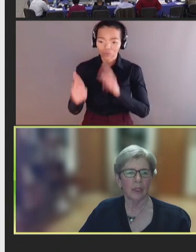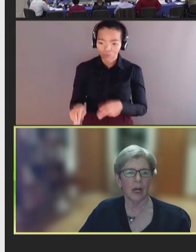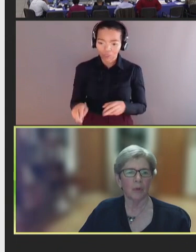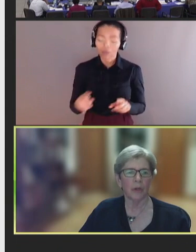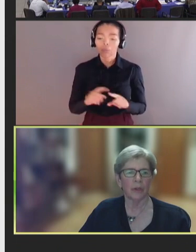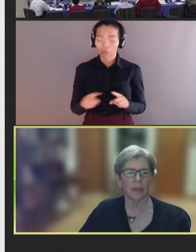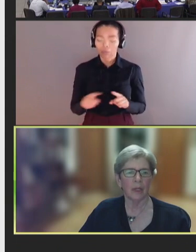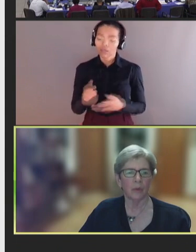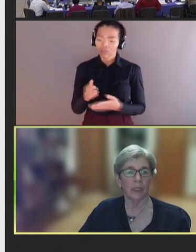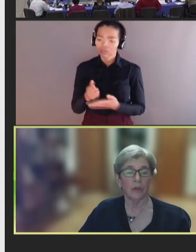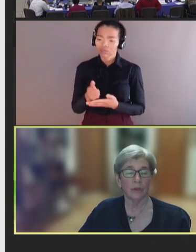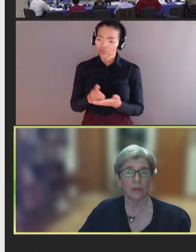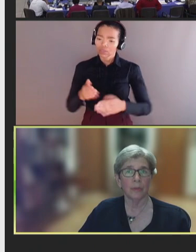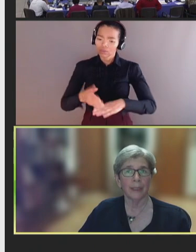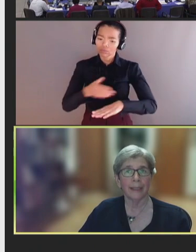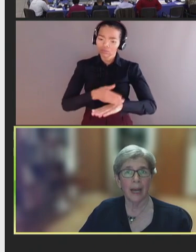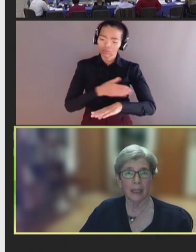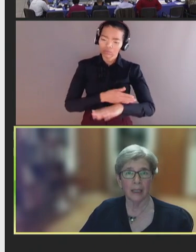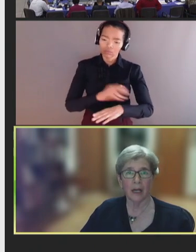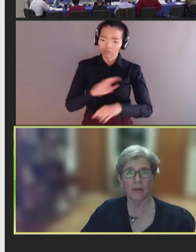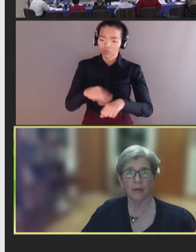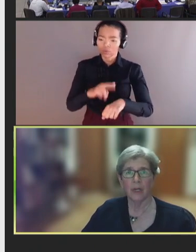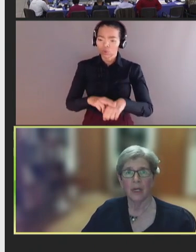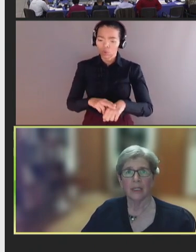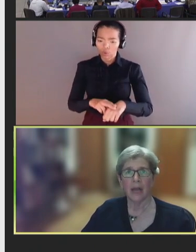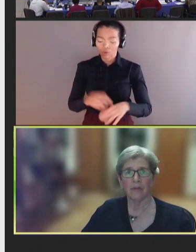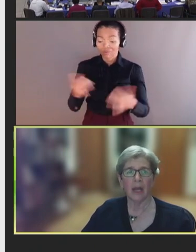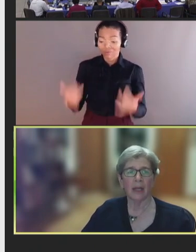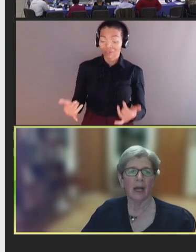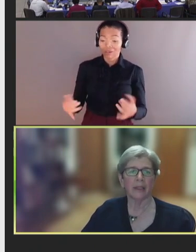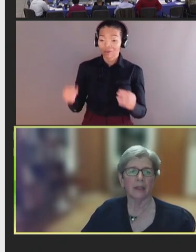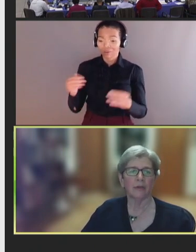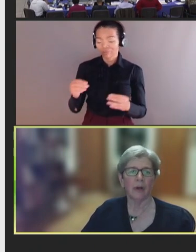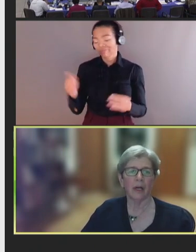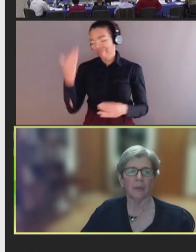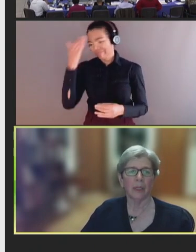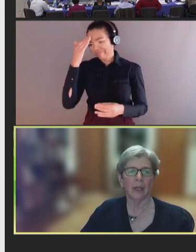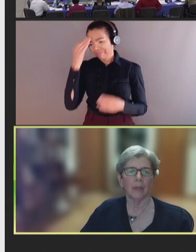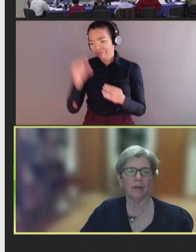lot more than we used to but not enough to have yet identified and been able to